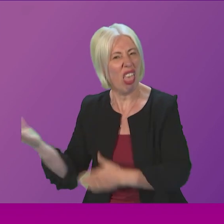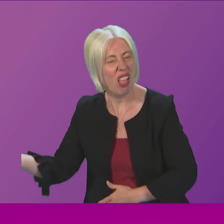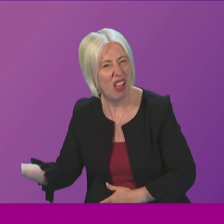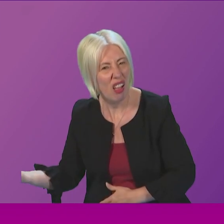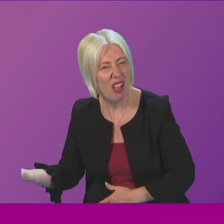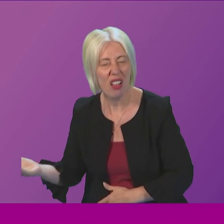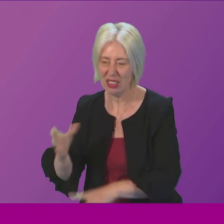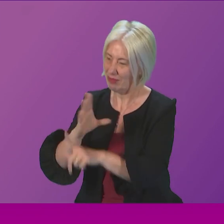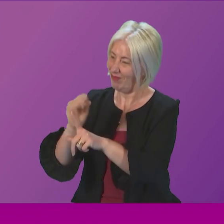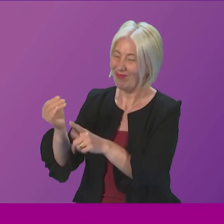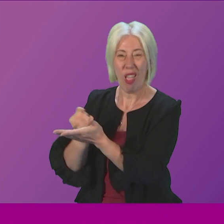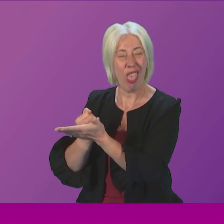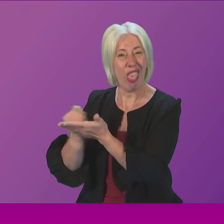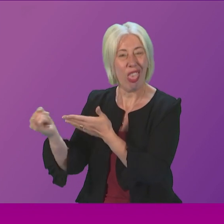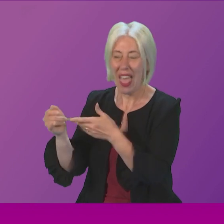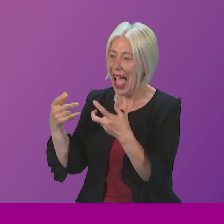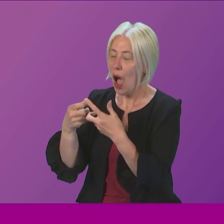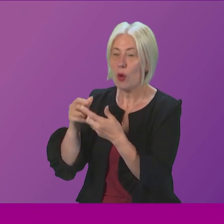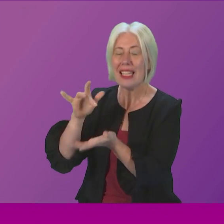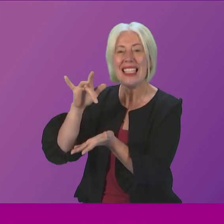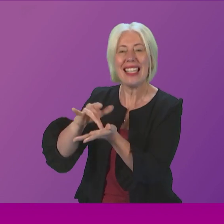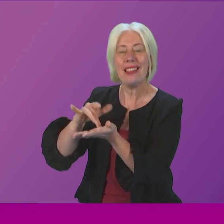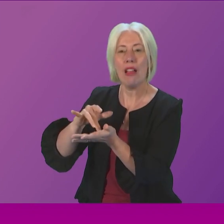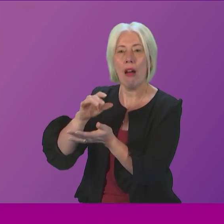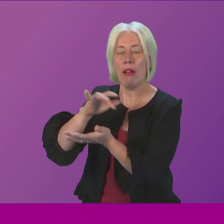The Tories have opposed measures to reduce city centre traffic, they U-turned on glass